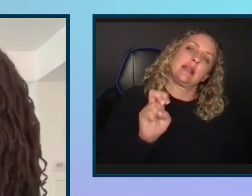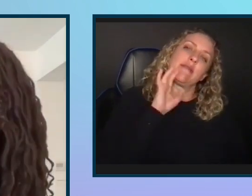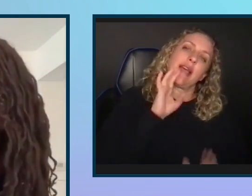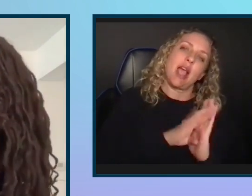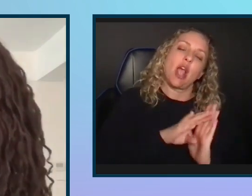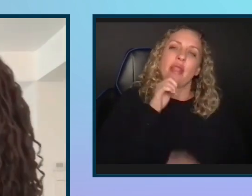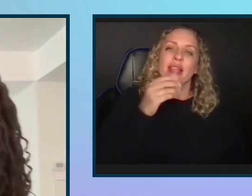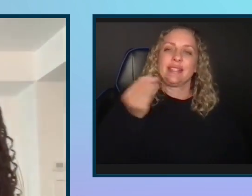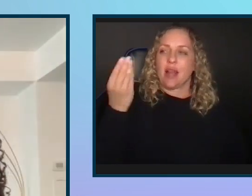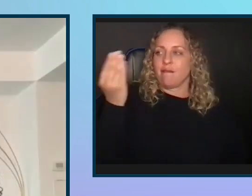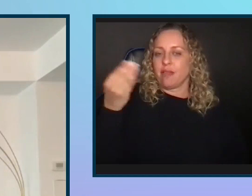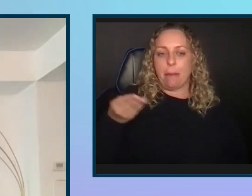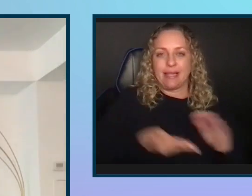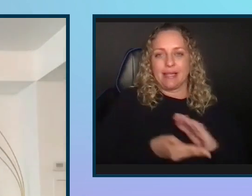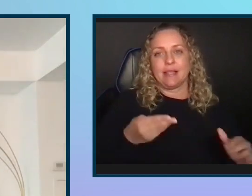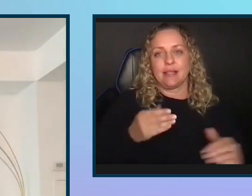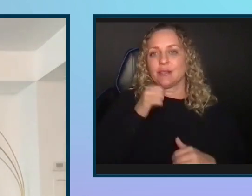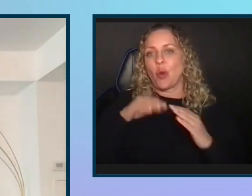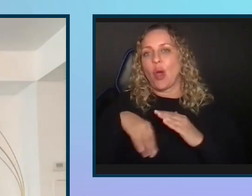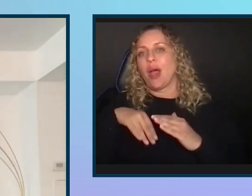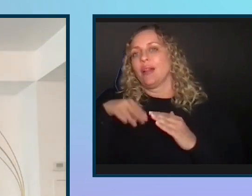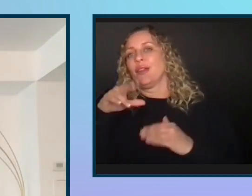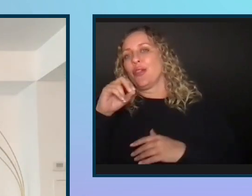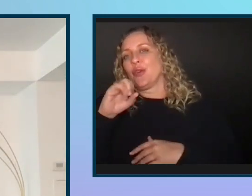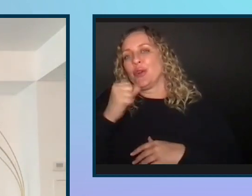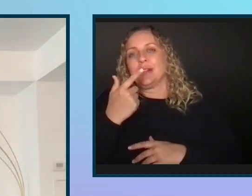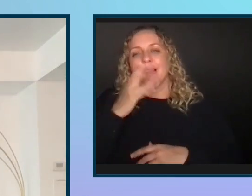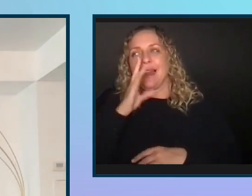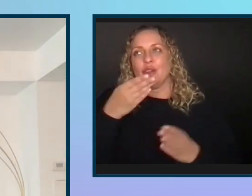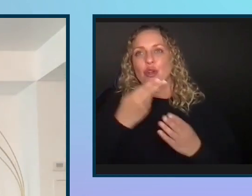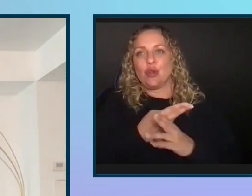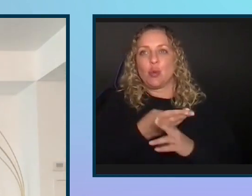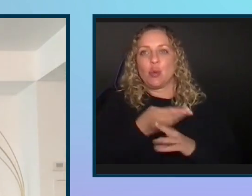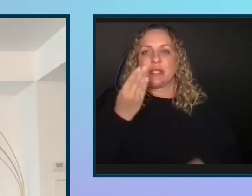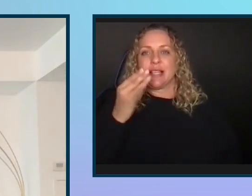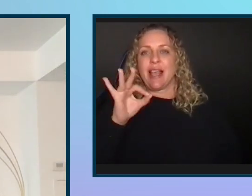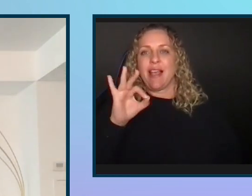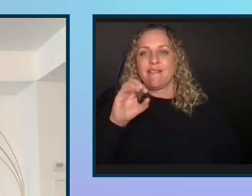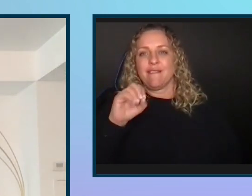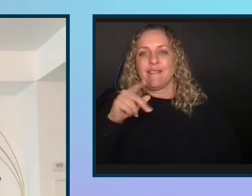So no one under 30 years old has ever used a floppy desk, so they have no idea what that's supposed to mean,